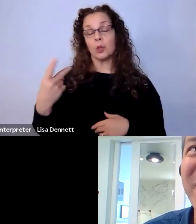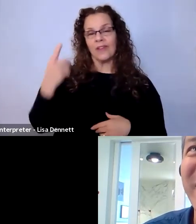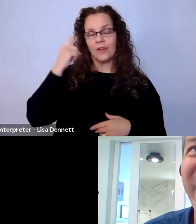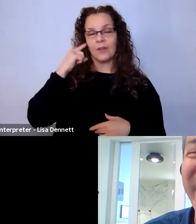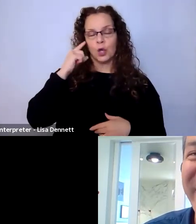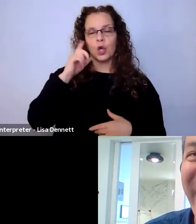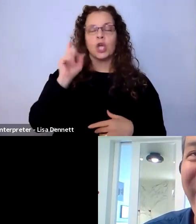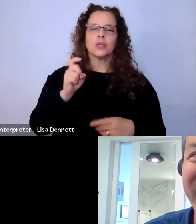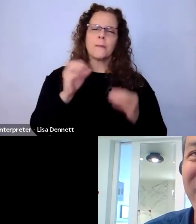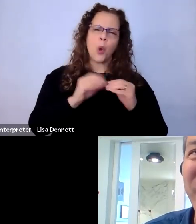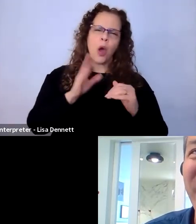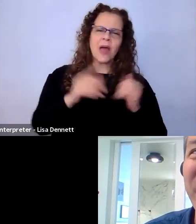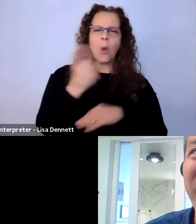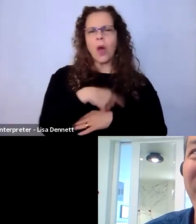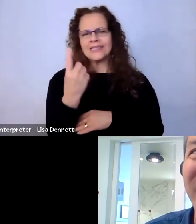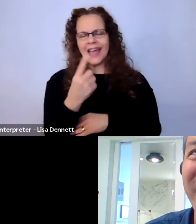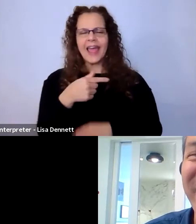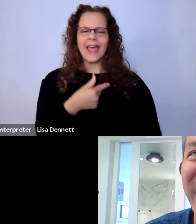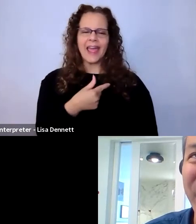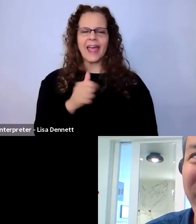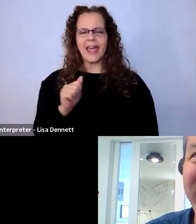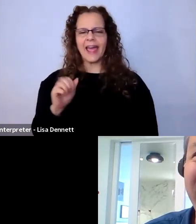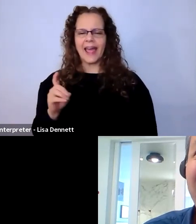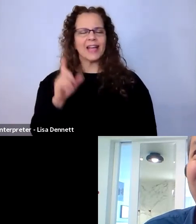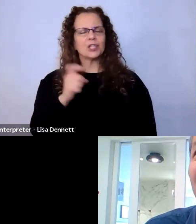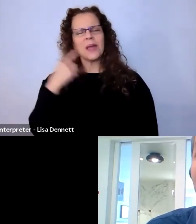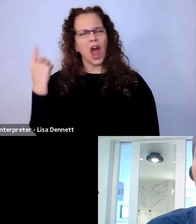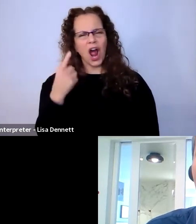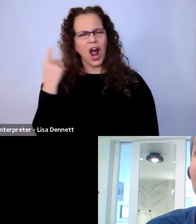just the day the gadget should be thought about all the time right so.